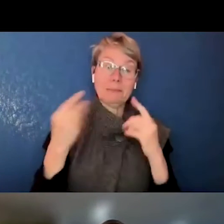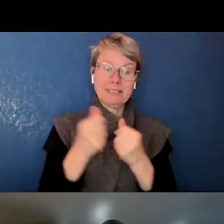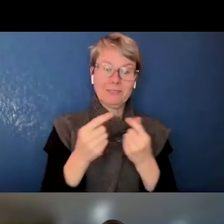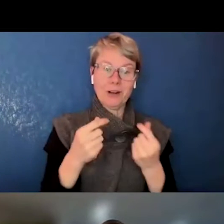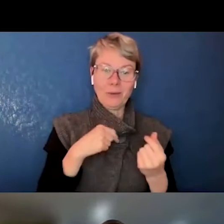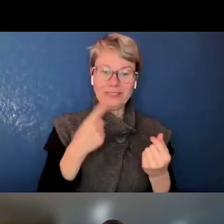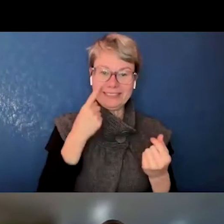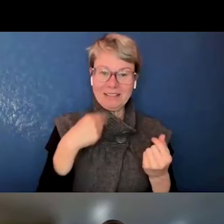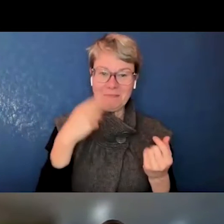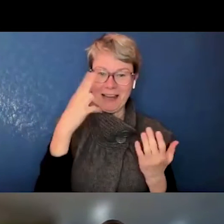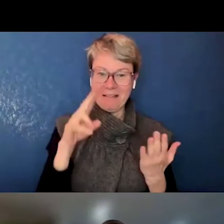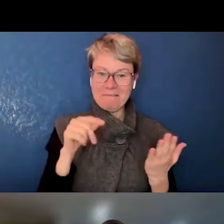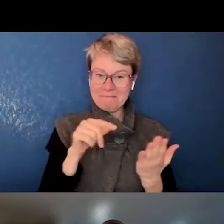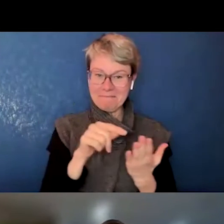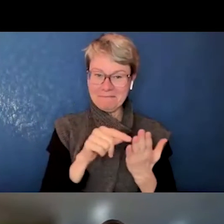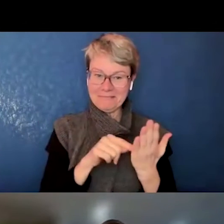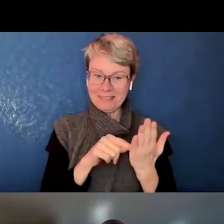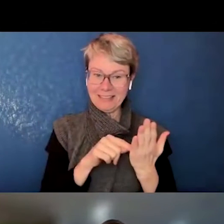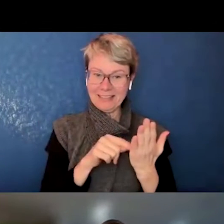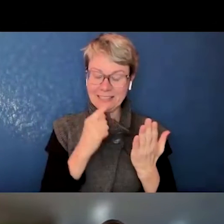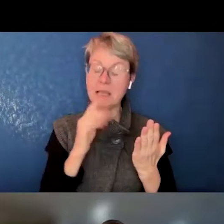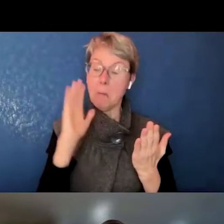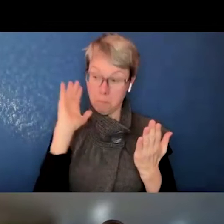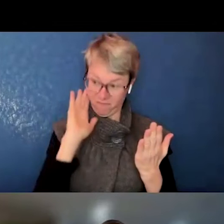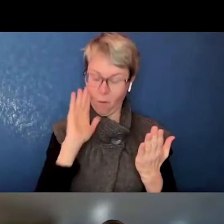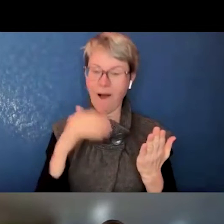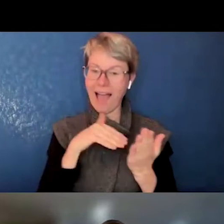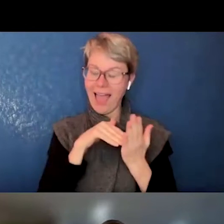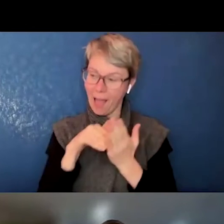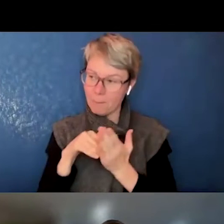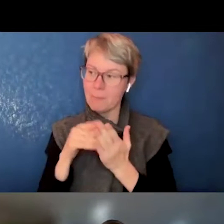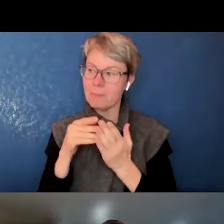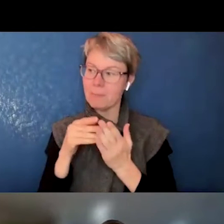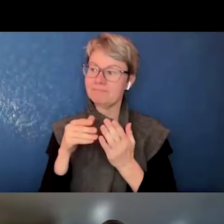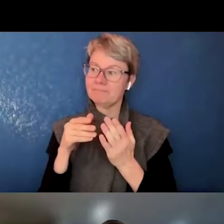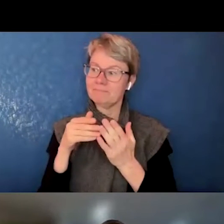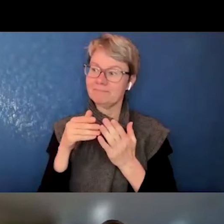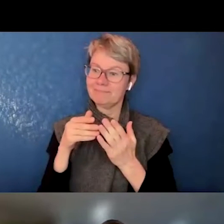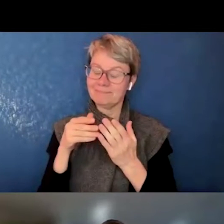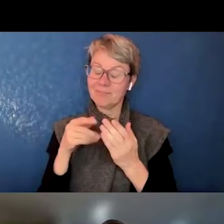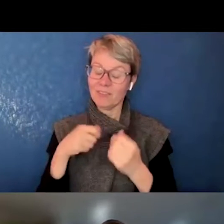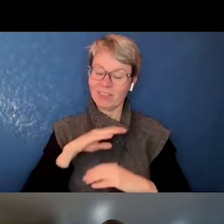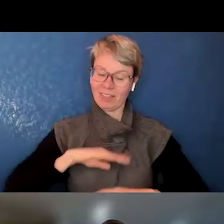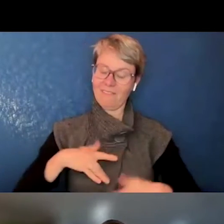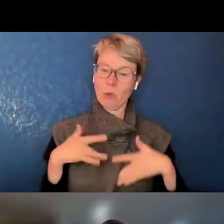there um under the previous intake um to Legal Aid so that was really uh really satisfying because